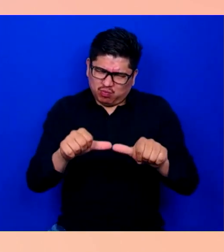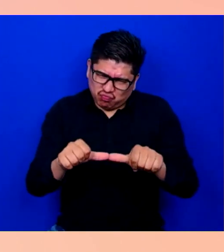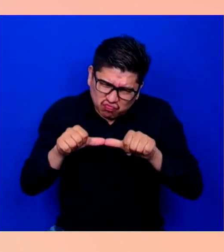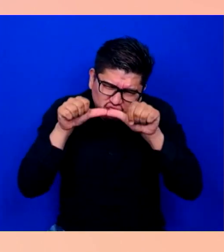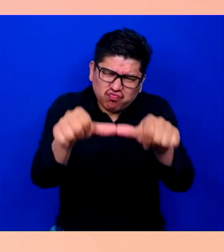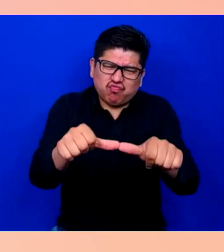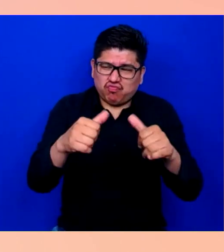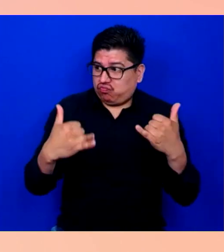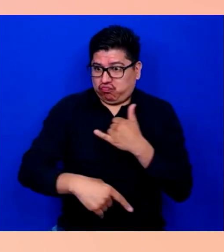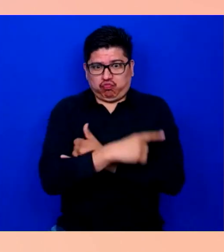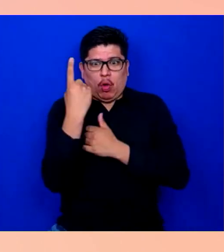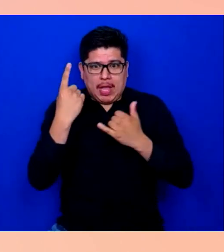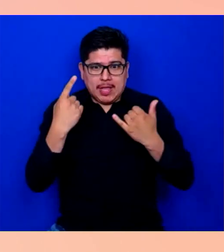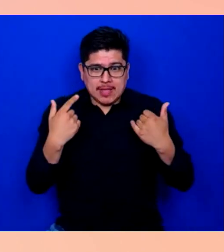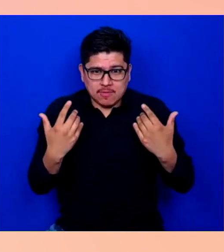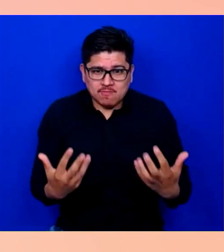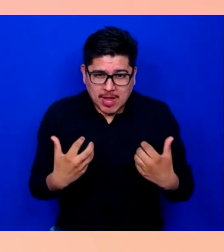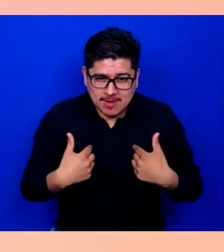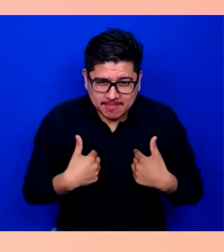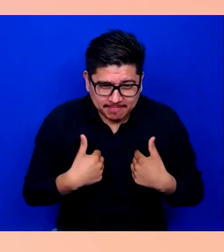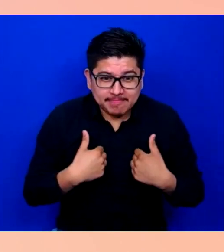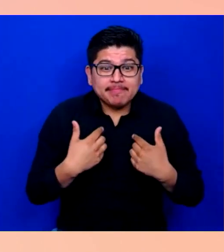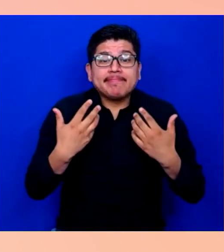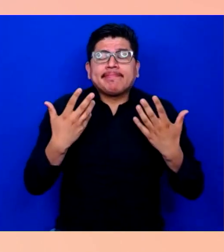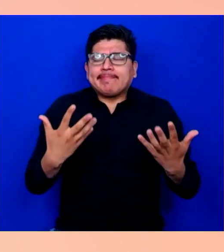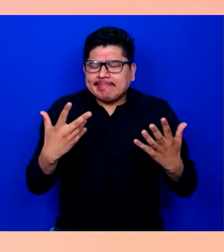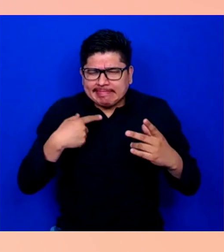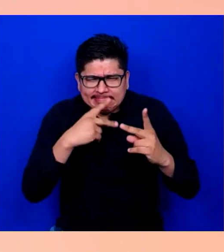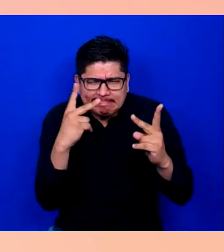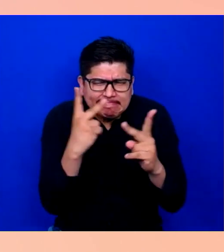I had to find a way to make what so many of us spend